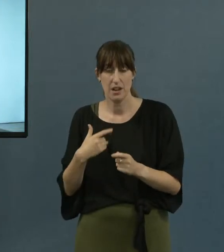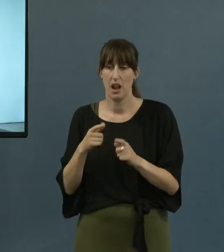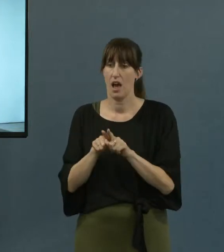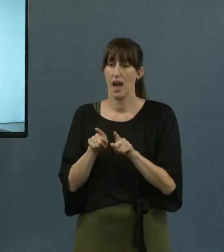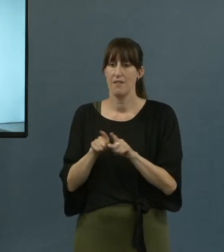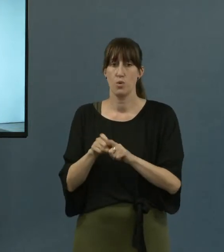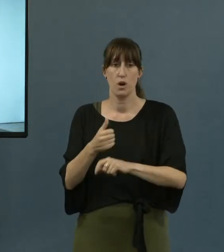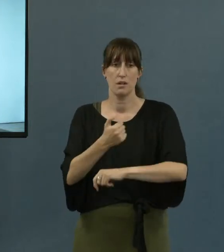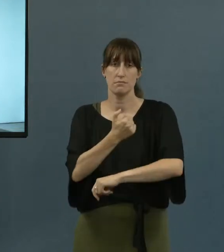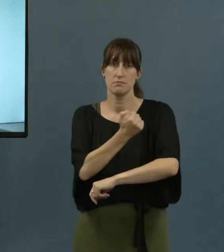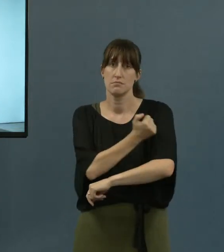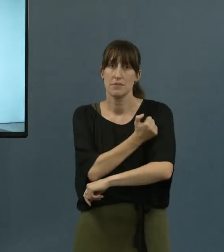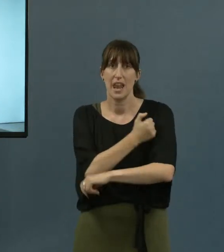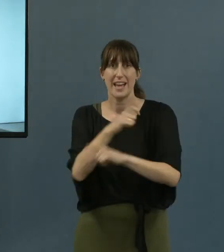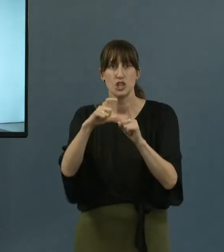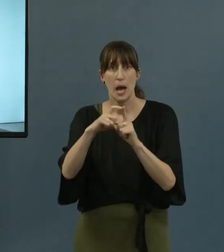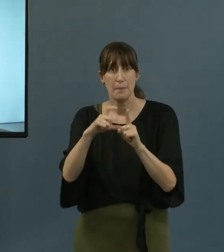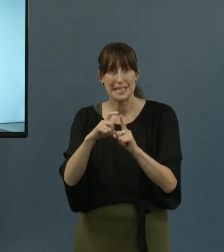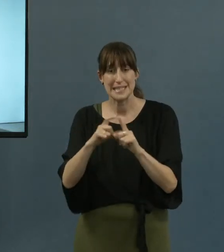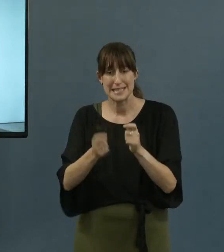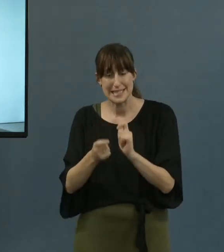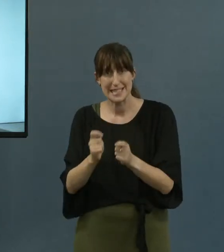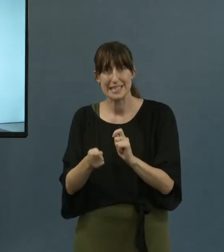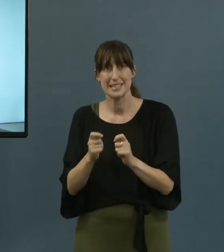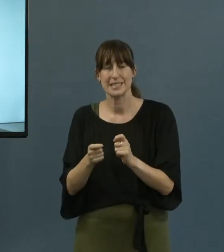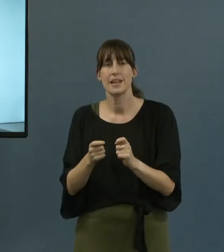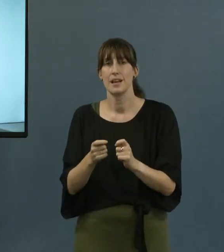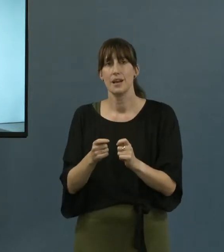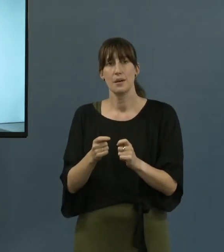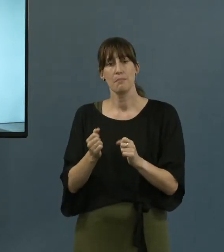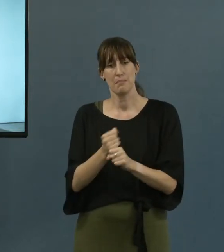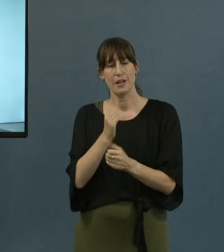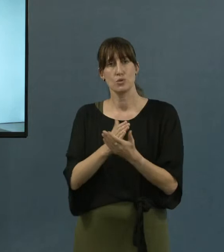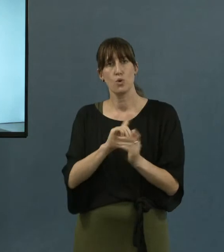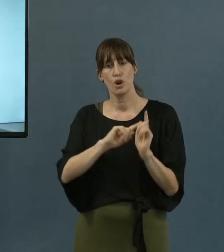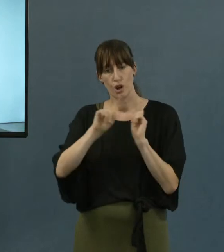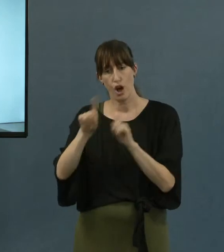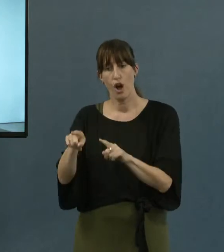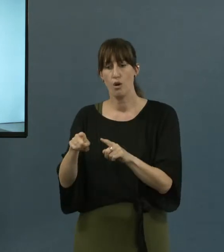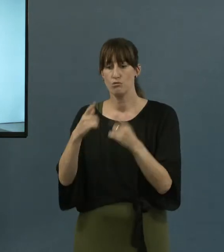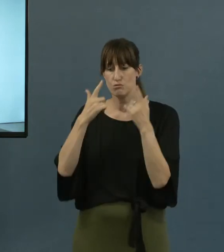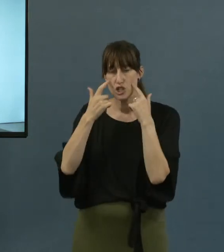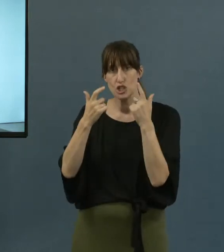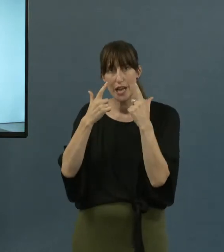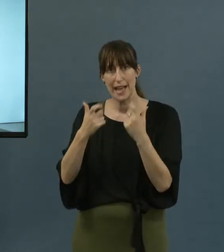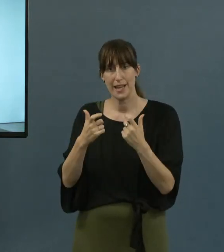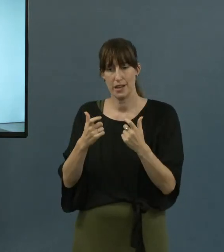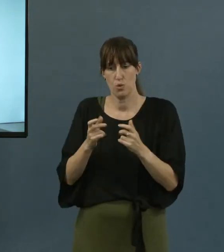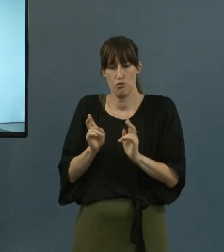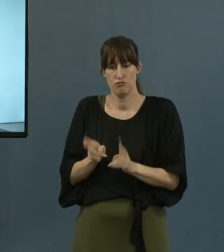or Type 2 diabetes, engage with your practice to ensure that you're getting all the